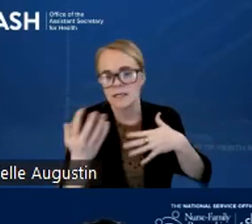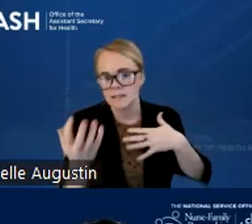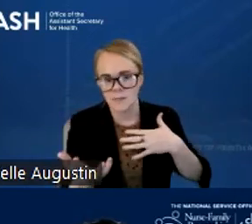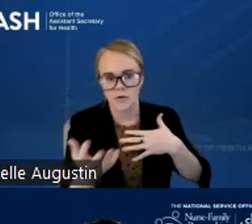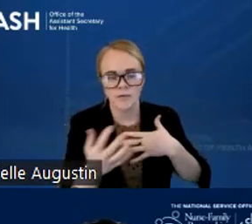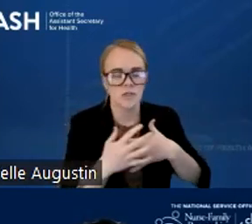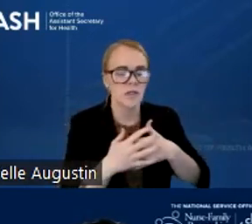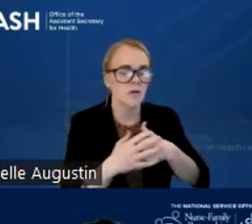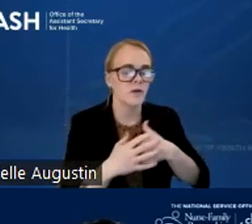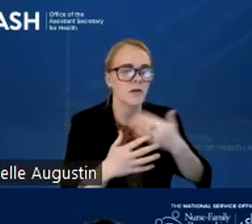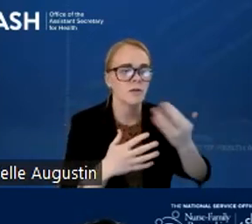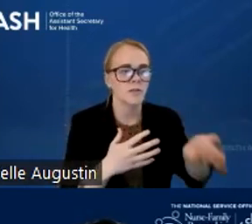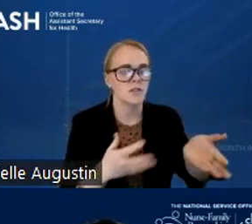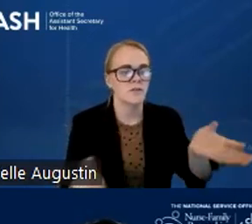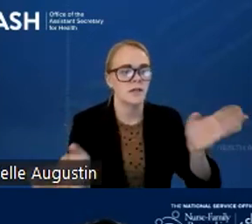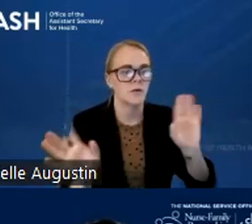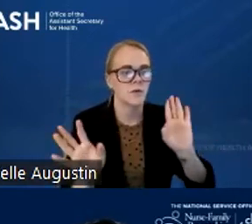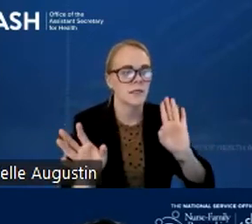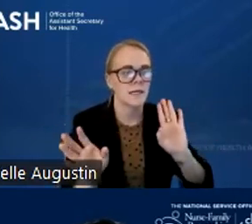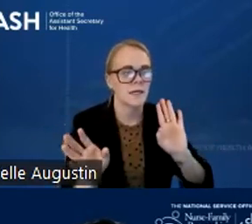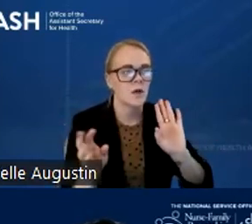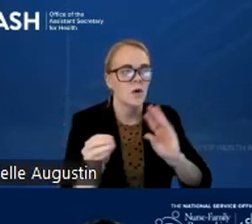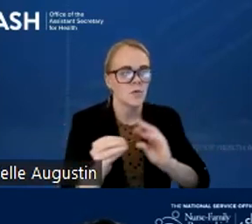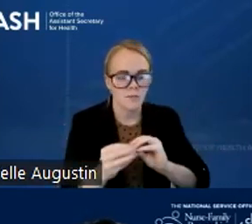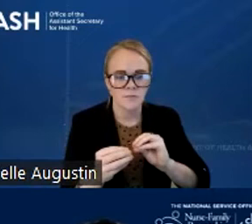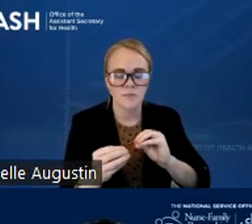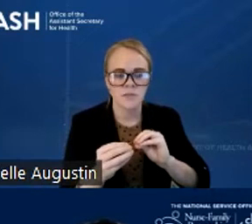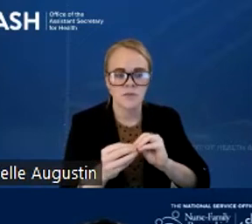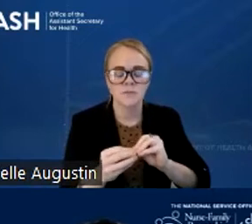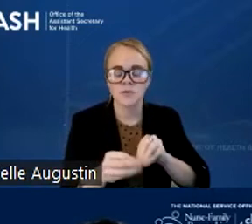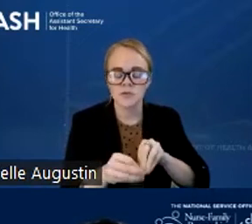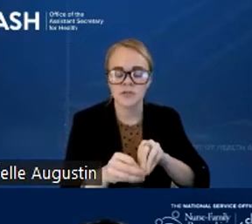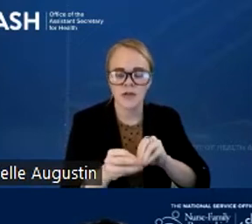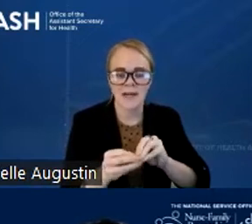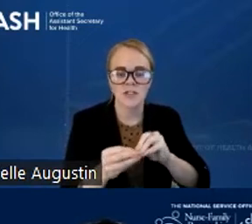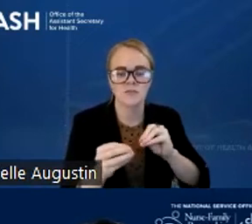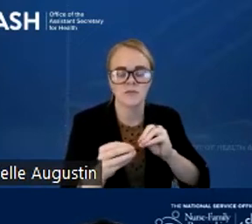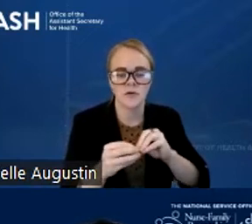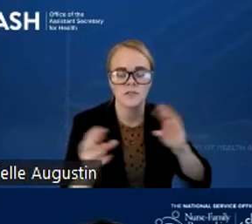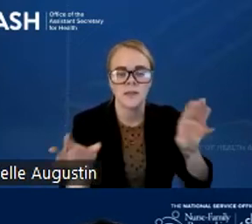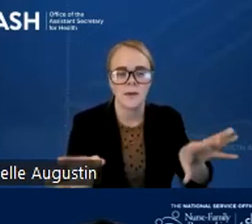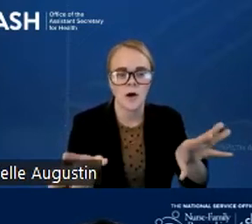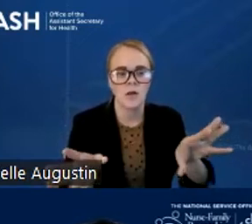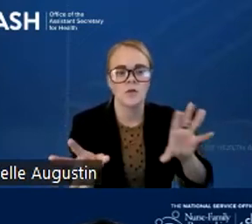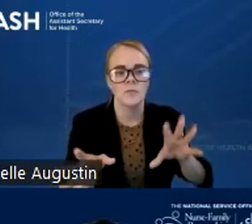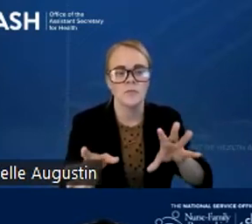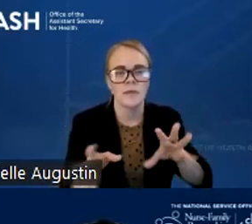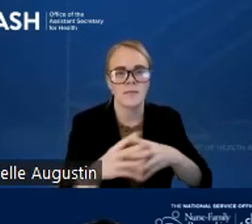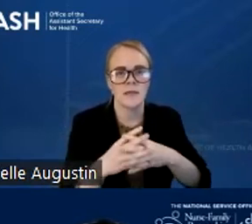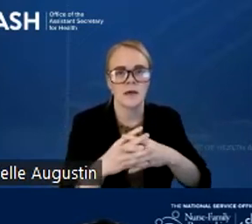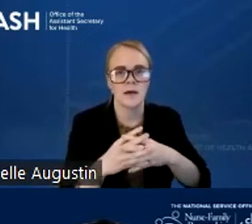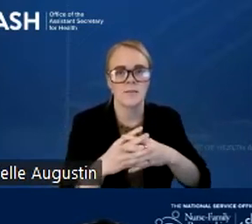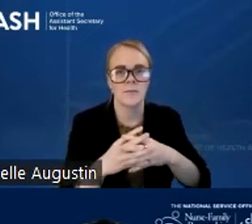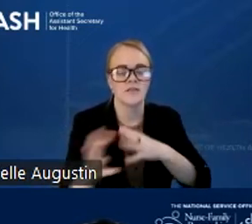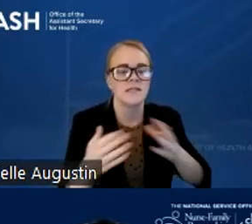like motivational interviewing or appreciative inquiry, like some tools or strategies for folks on the call who maybe are facing some